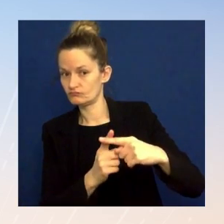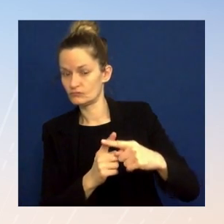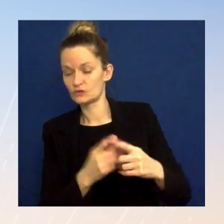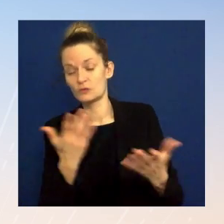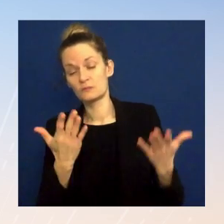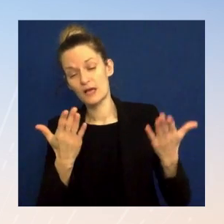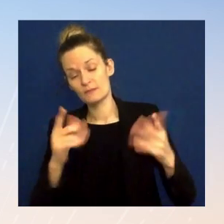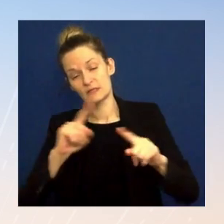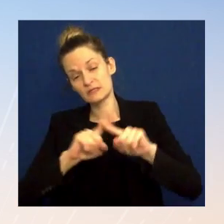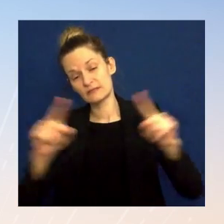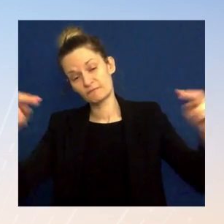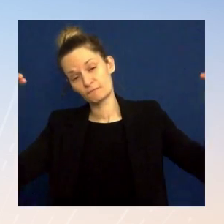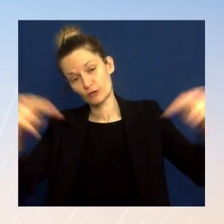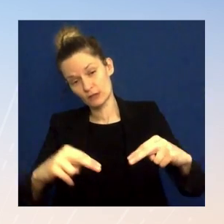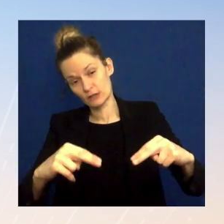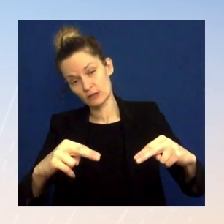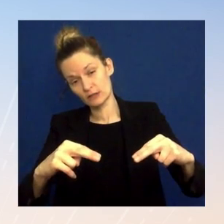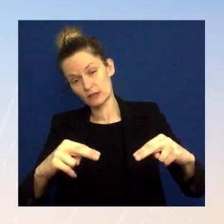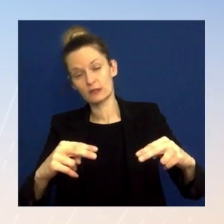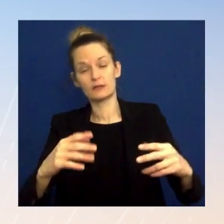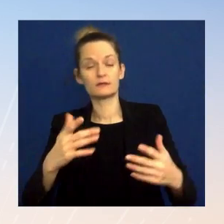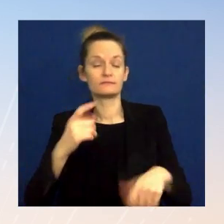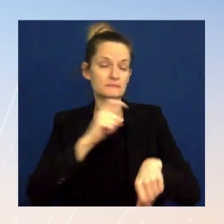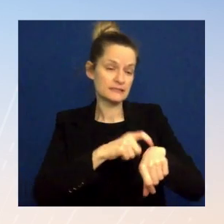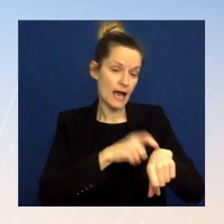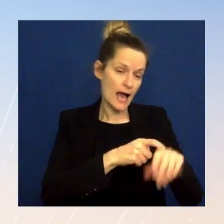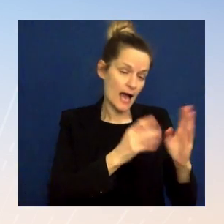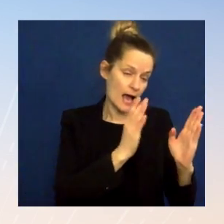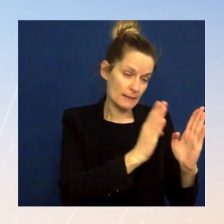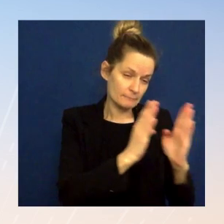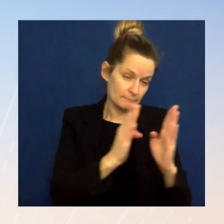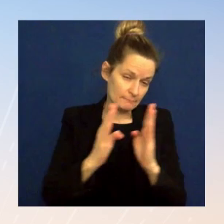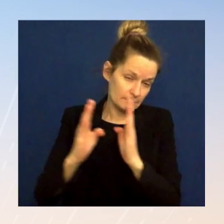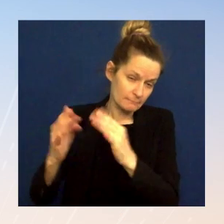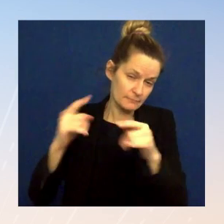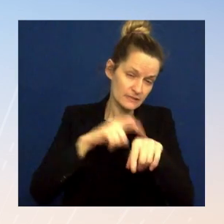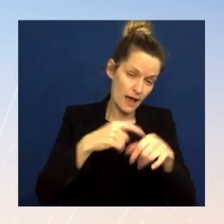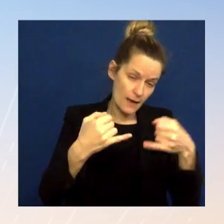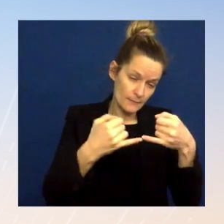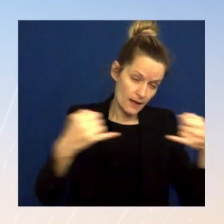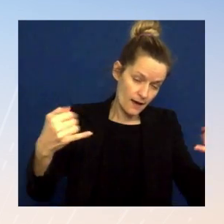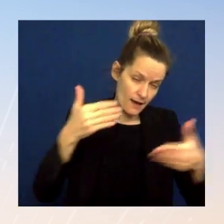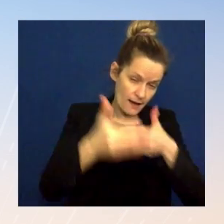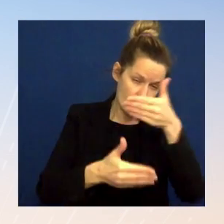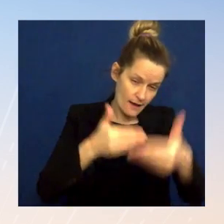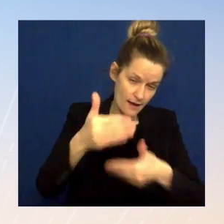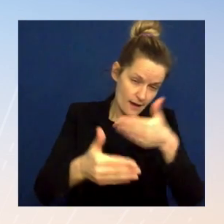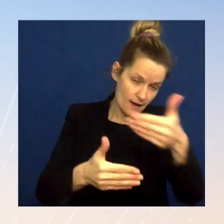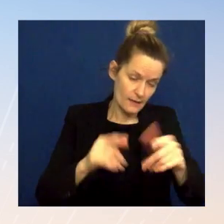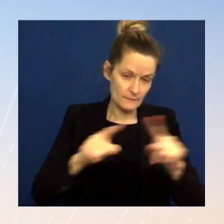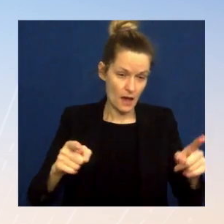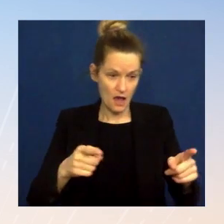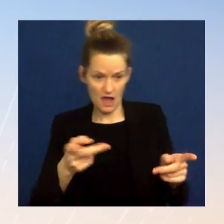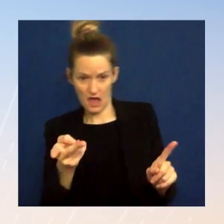or timing or conditions for different steps, but we are fundamentally aligned on the core strategic initiative